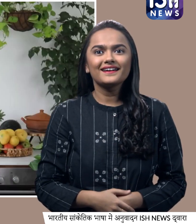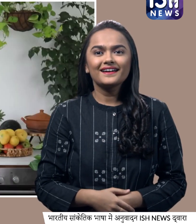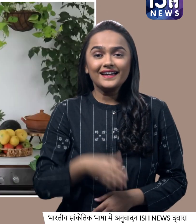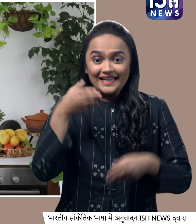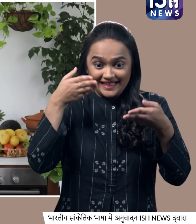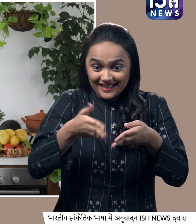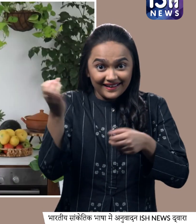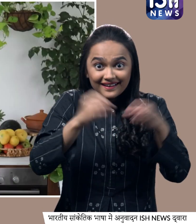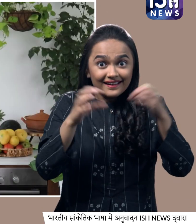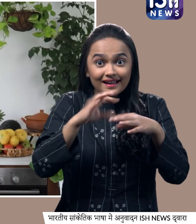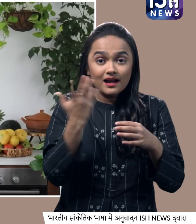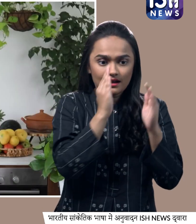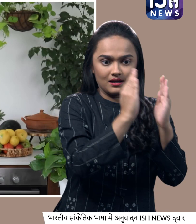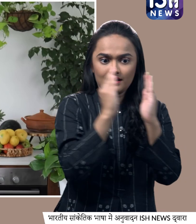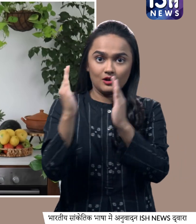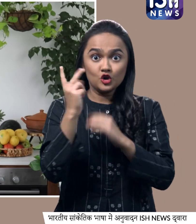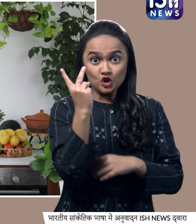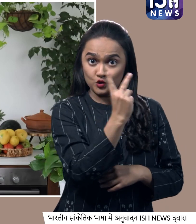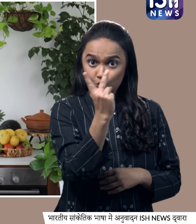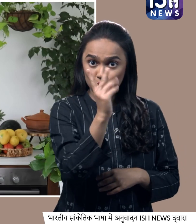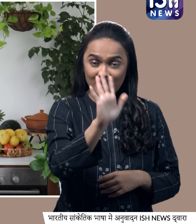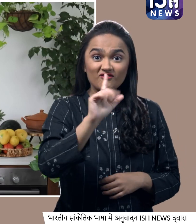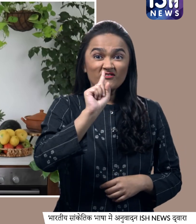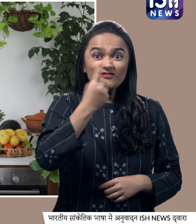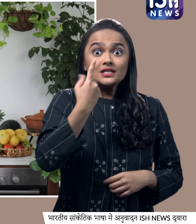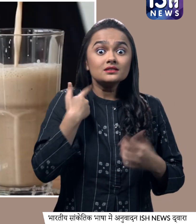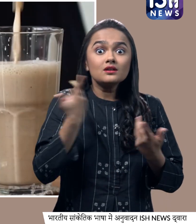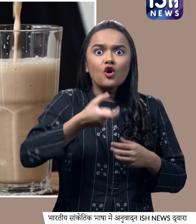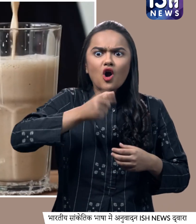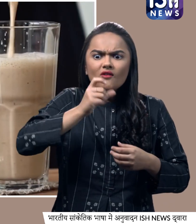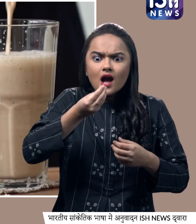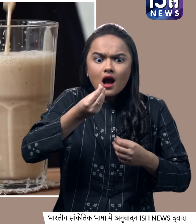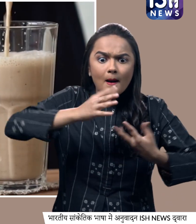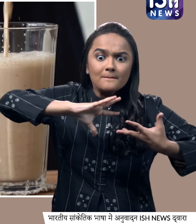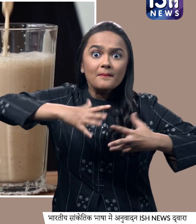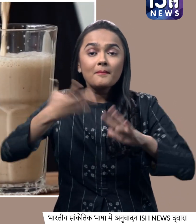There are 2 parts to this recipe - first we're going to prepare our coffee powder